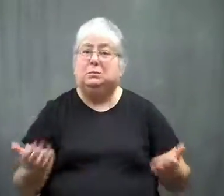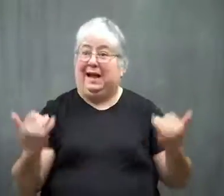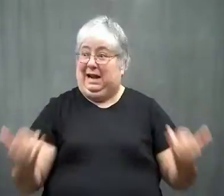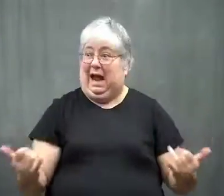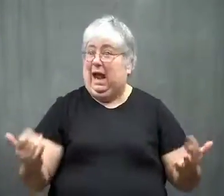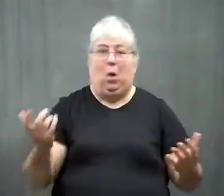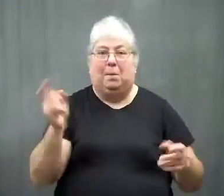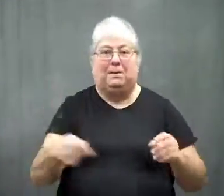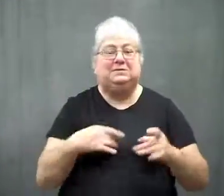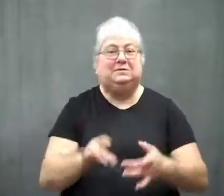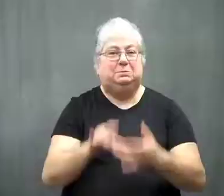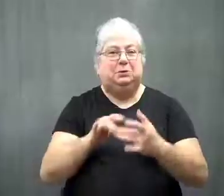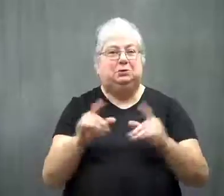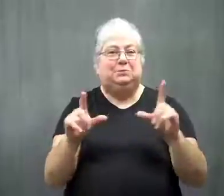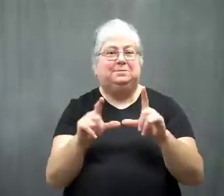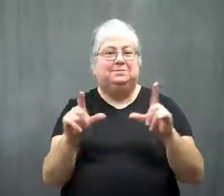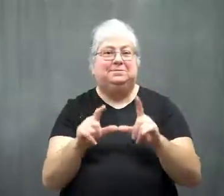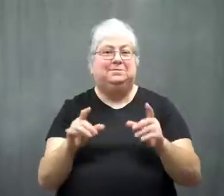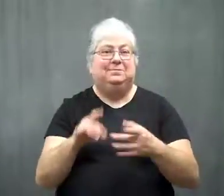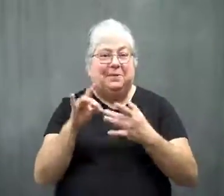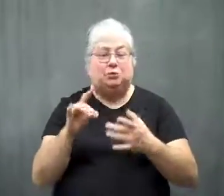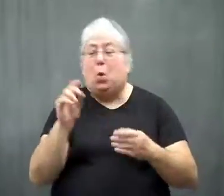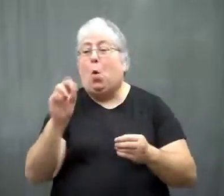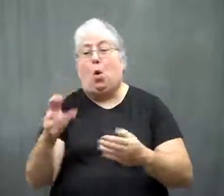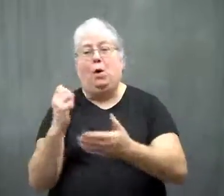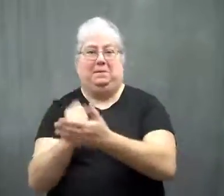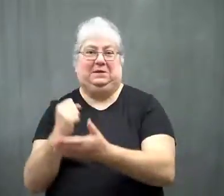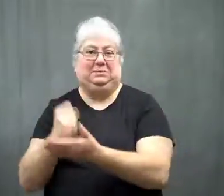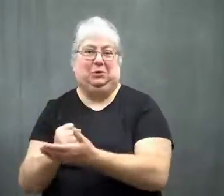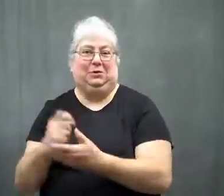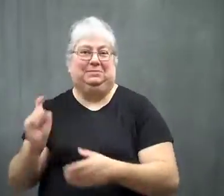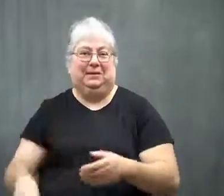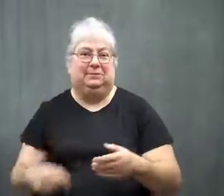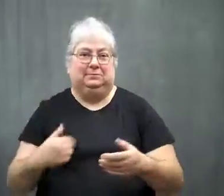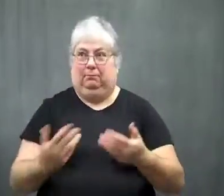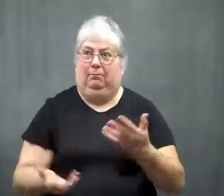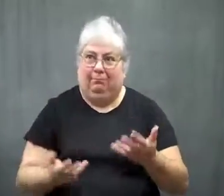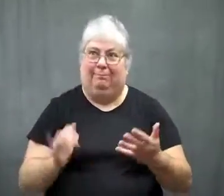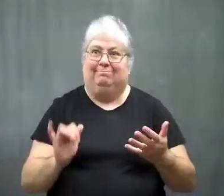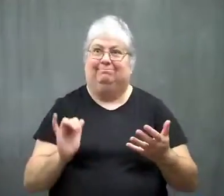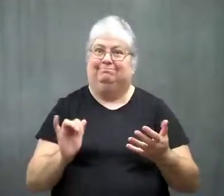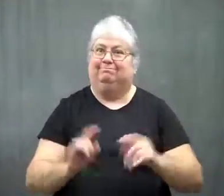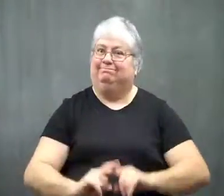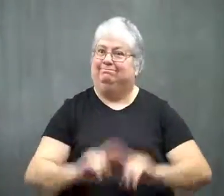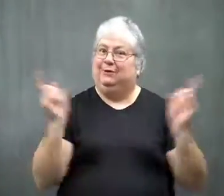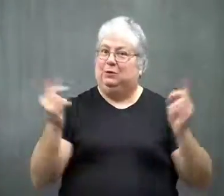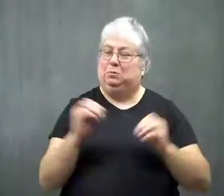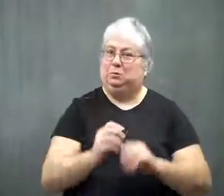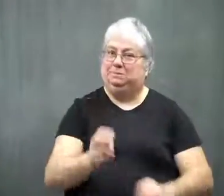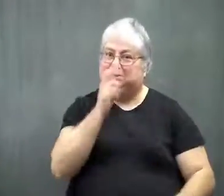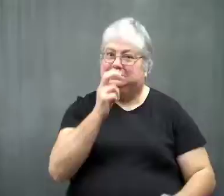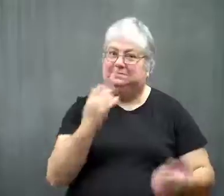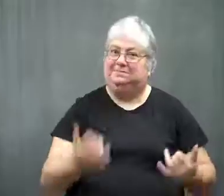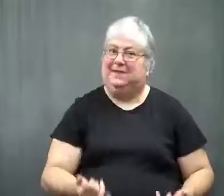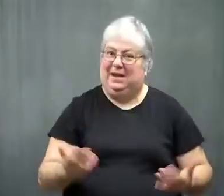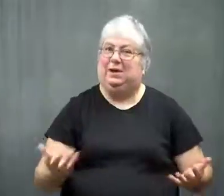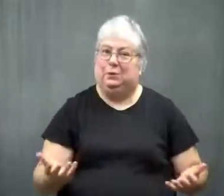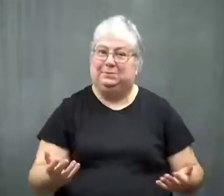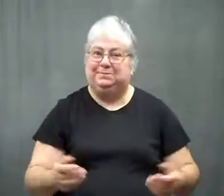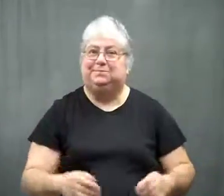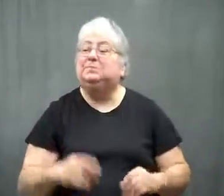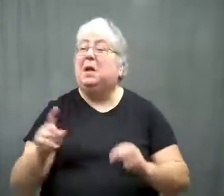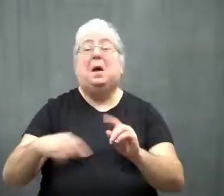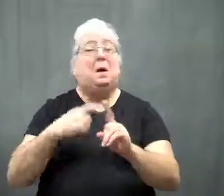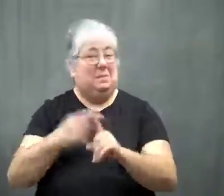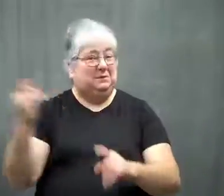Now we need to have a special driver's license or a passport.